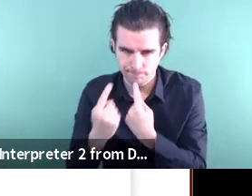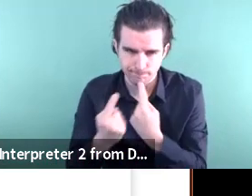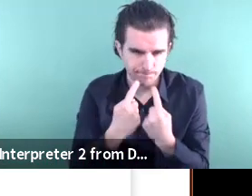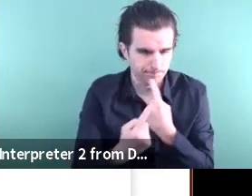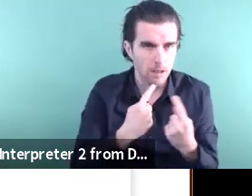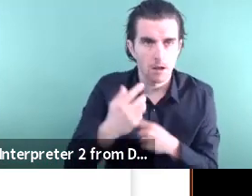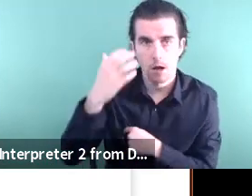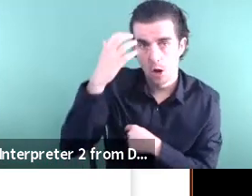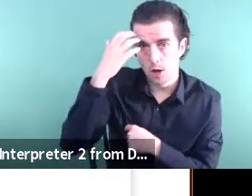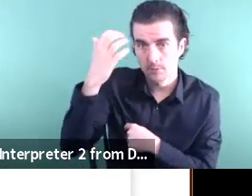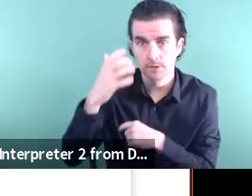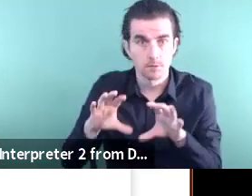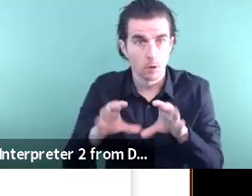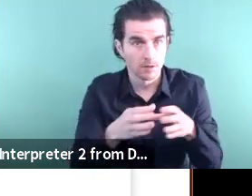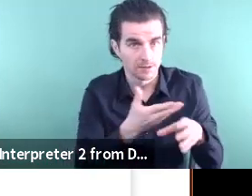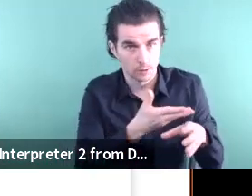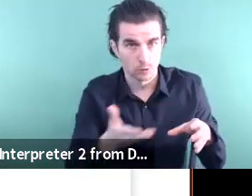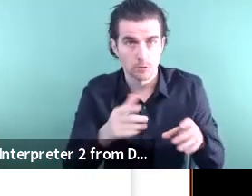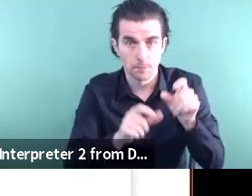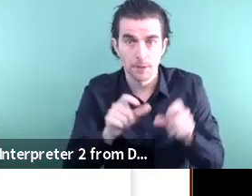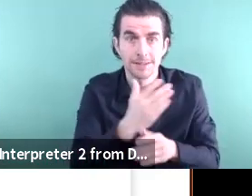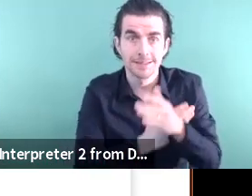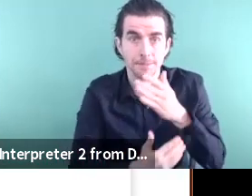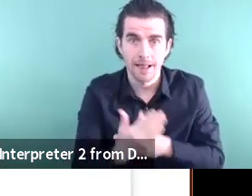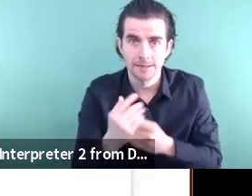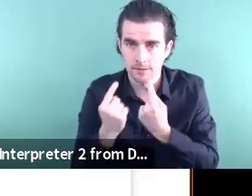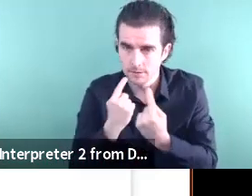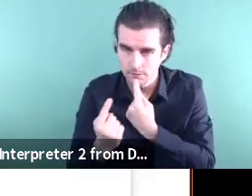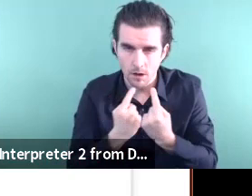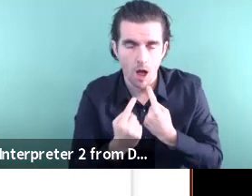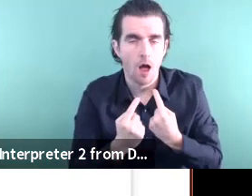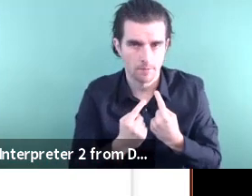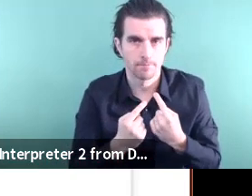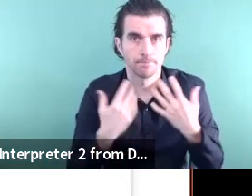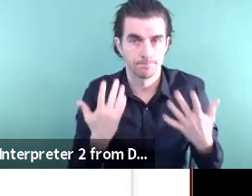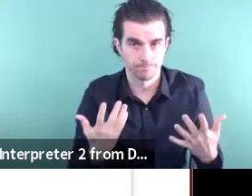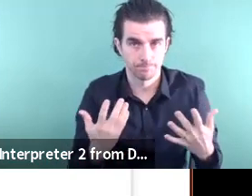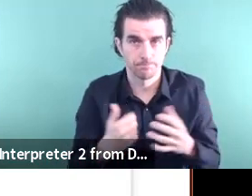can receive the disability allowance because it's an individual benefit and it's non-means